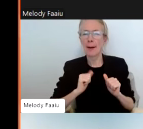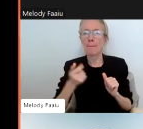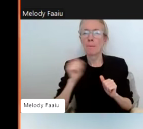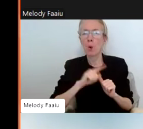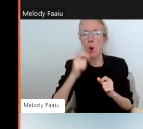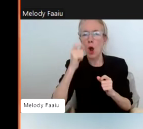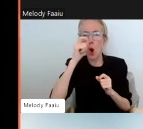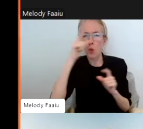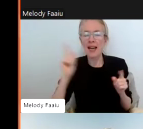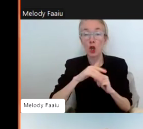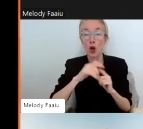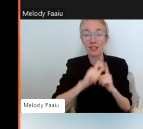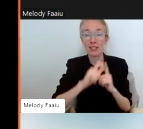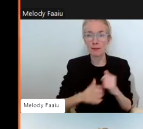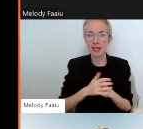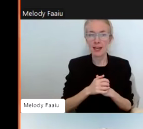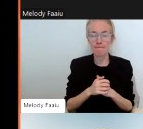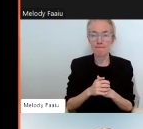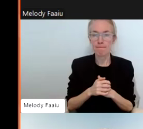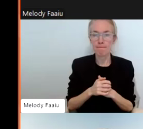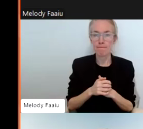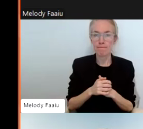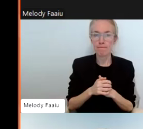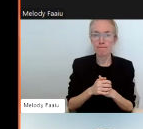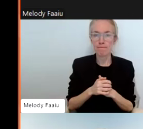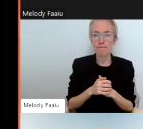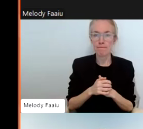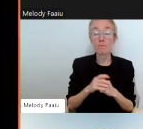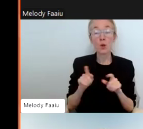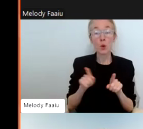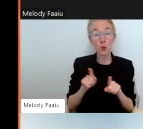impairment is the one impairment that generally is considered. The